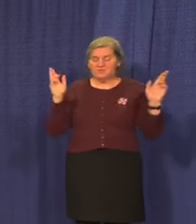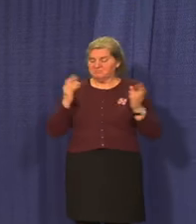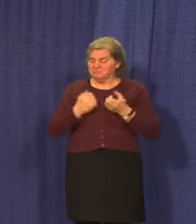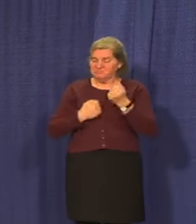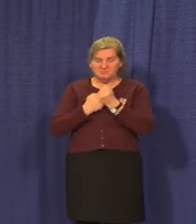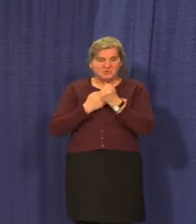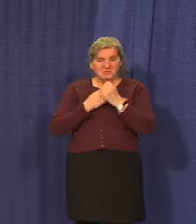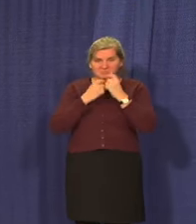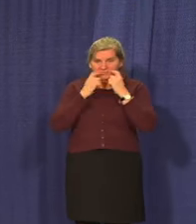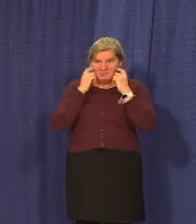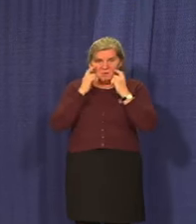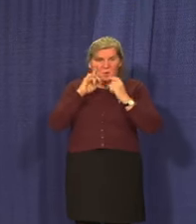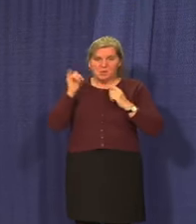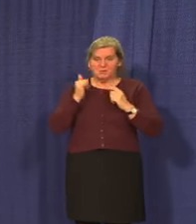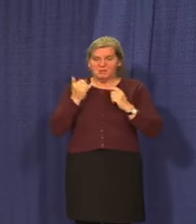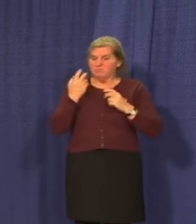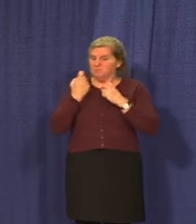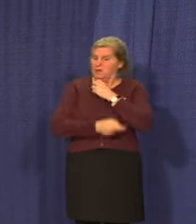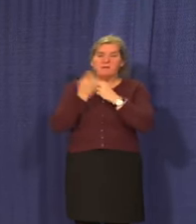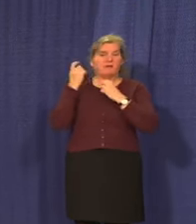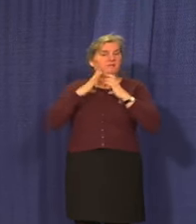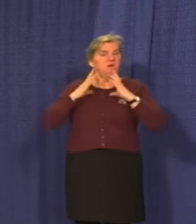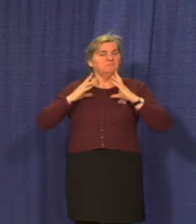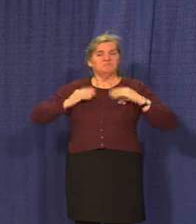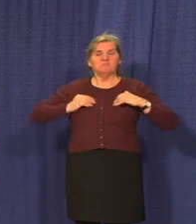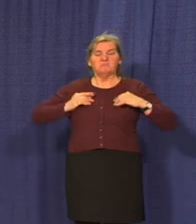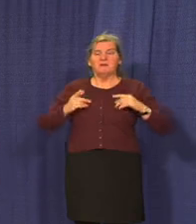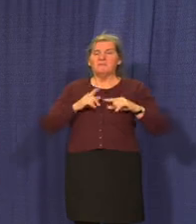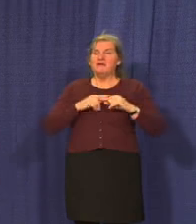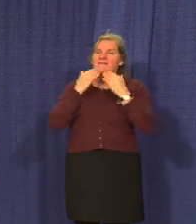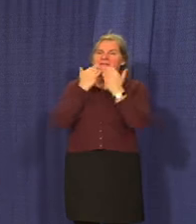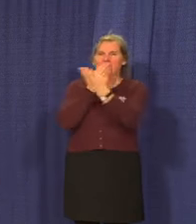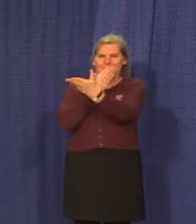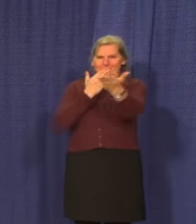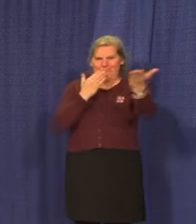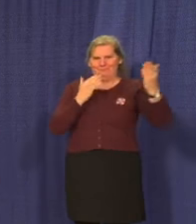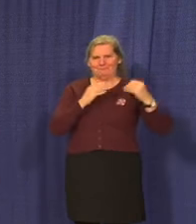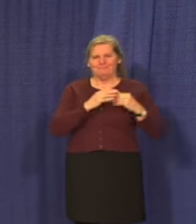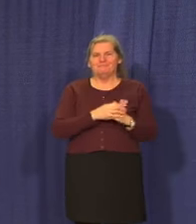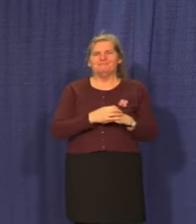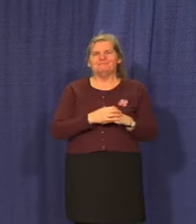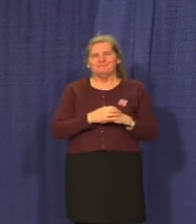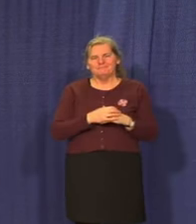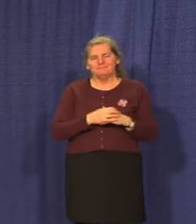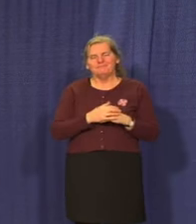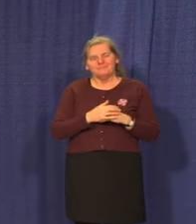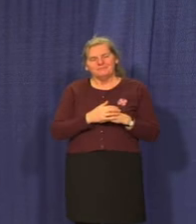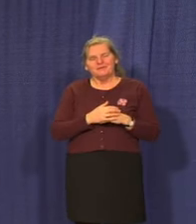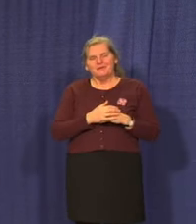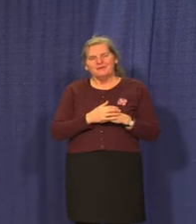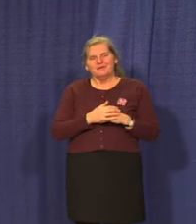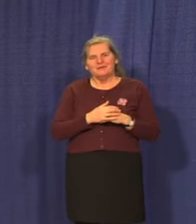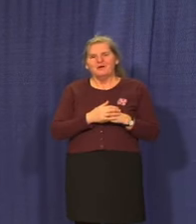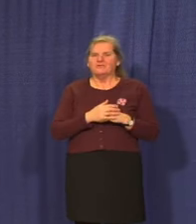WEARING. I CANNOT THANK YUKONERS AND OFF FOR BEING SO VIGILANT. AGAIN, WE HAVE OUR SAFE SIX AND